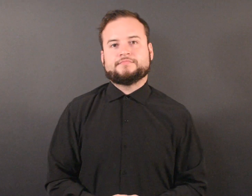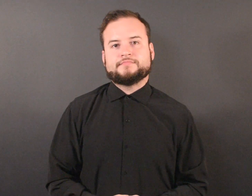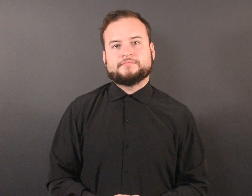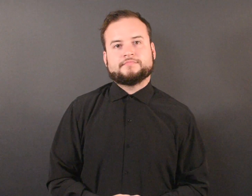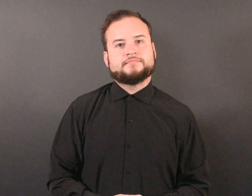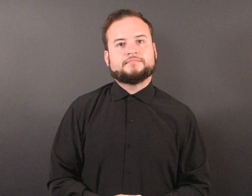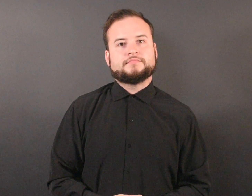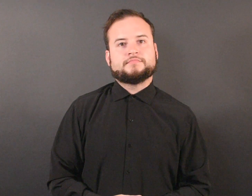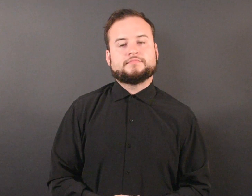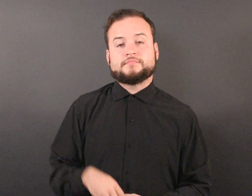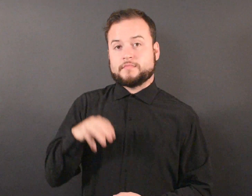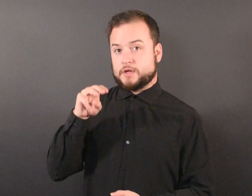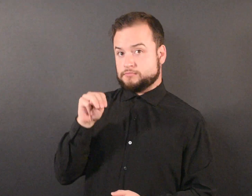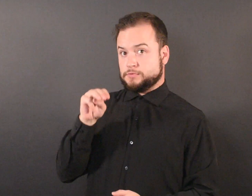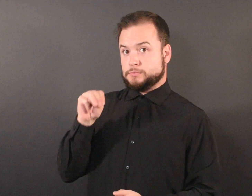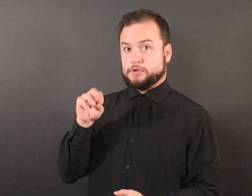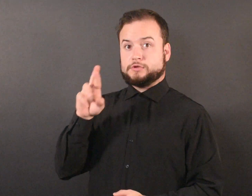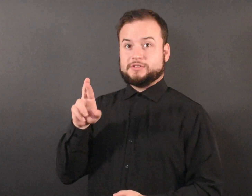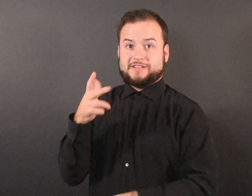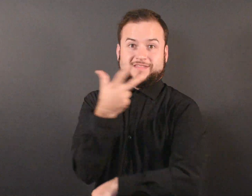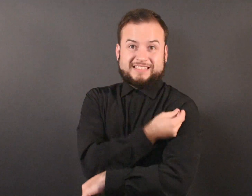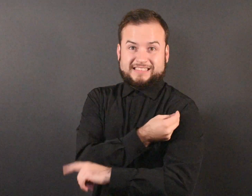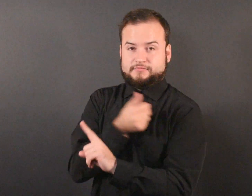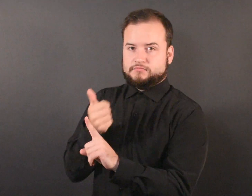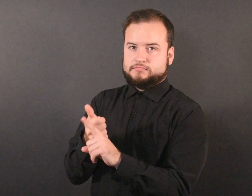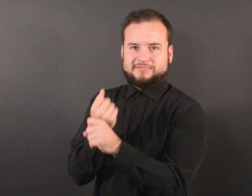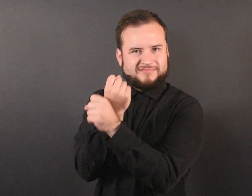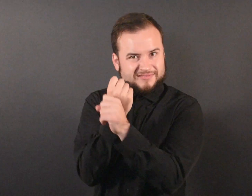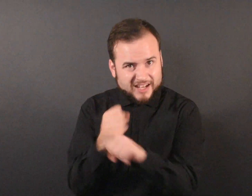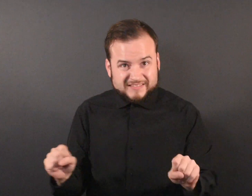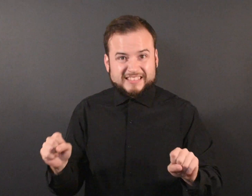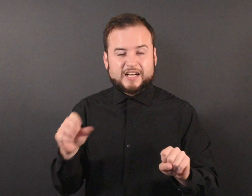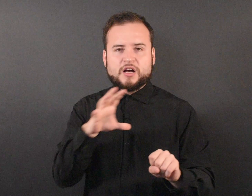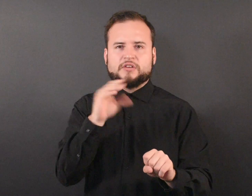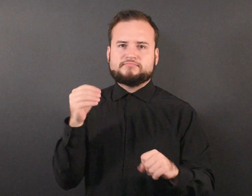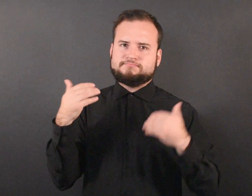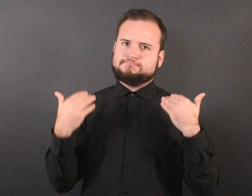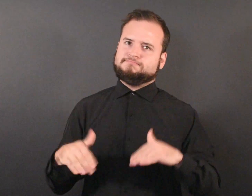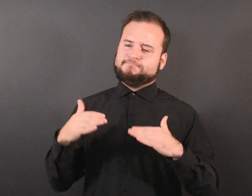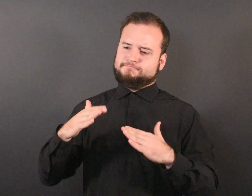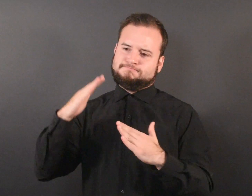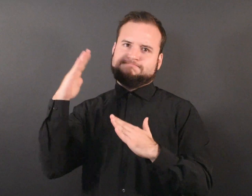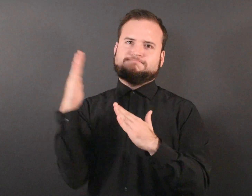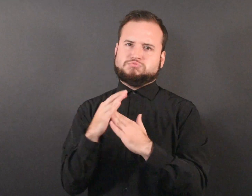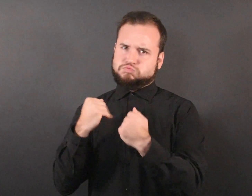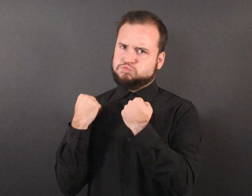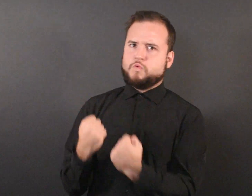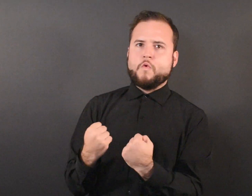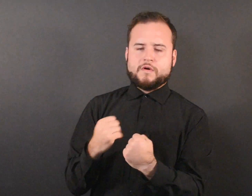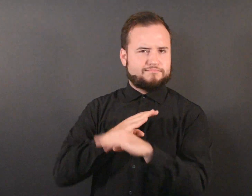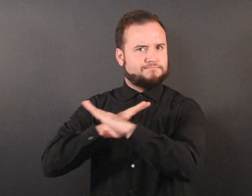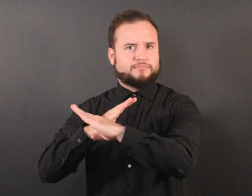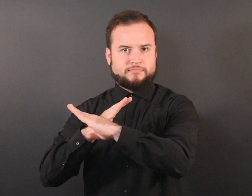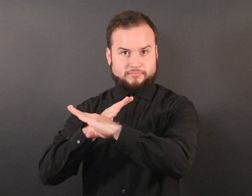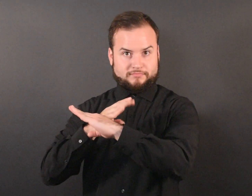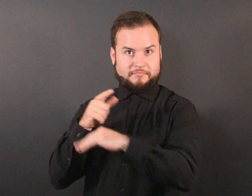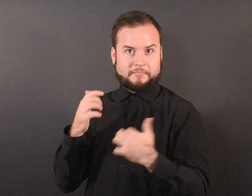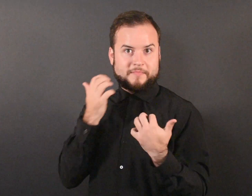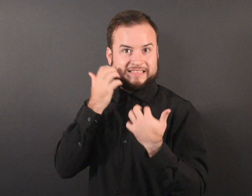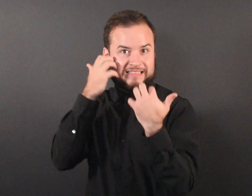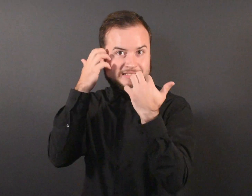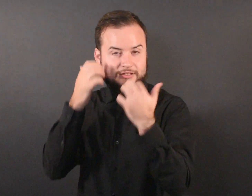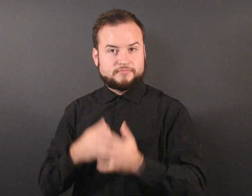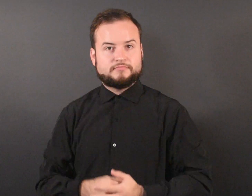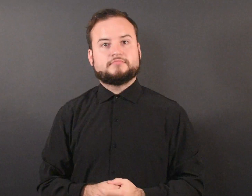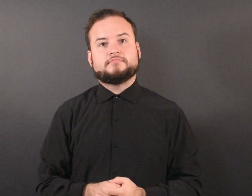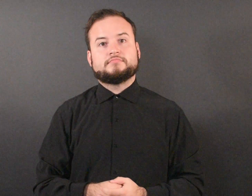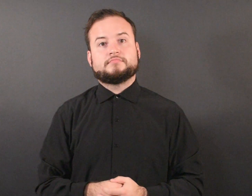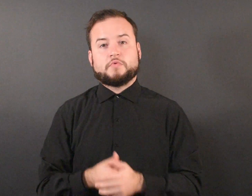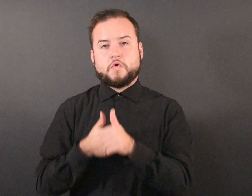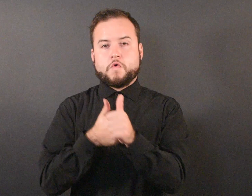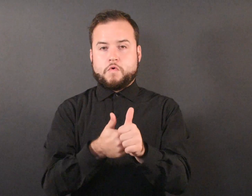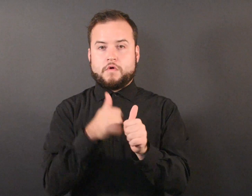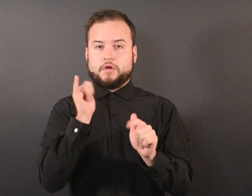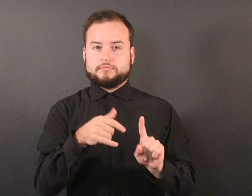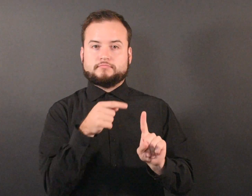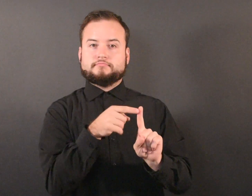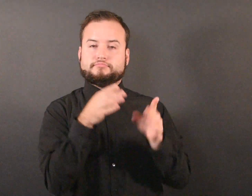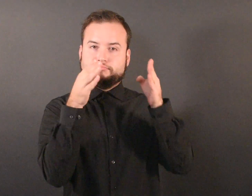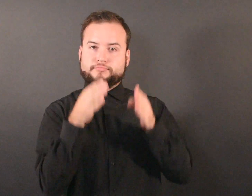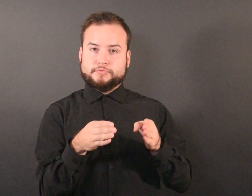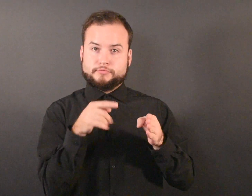The MMR vaccine is safe and highly effective against measles, according to Jennifer Heath,